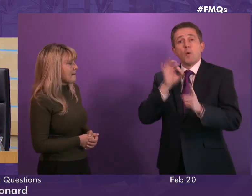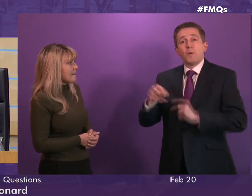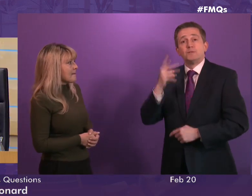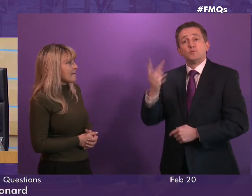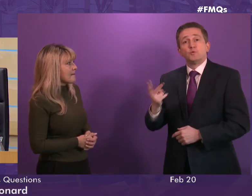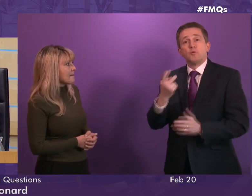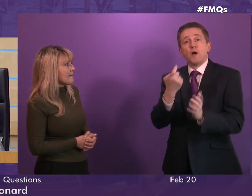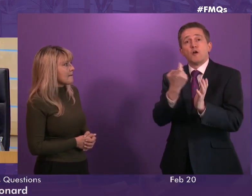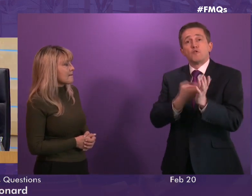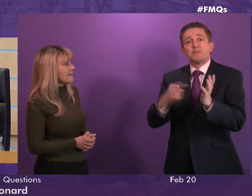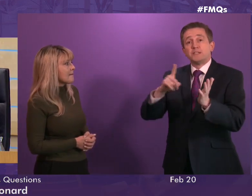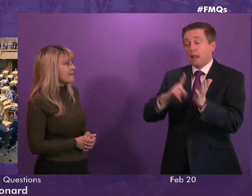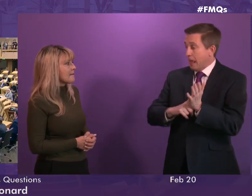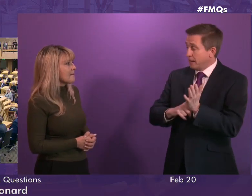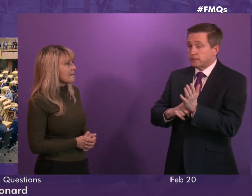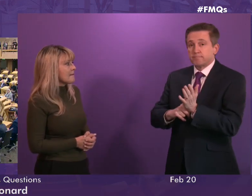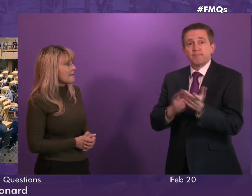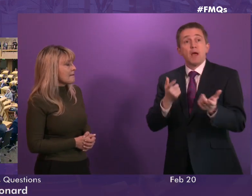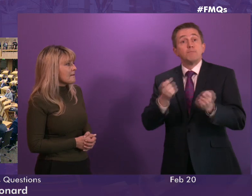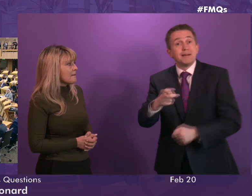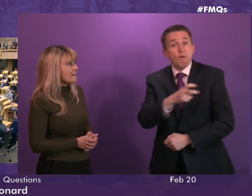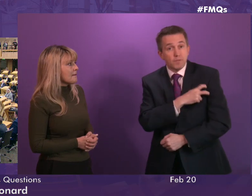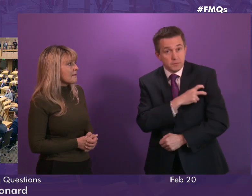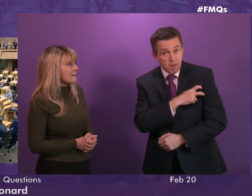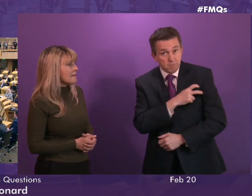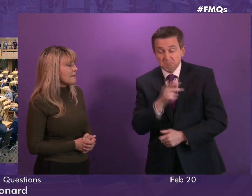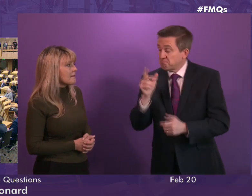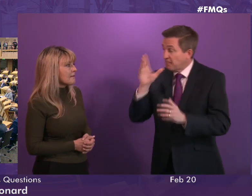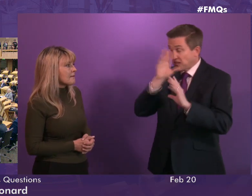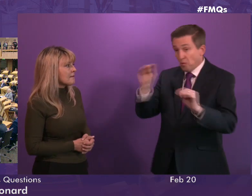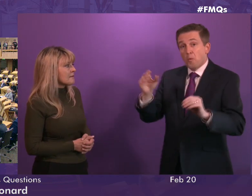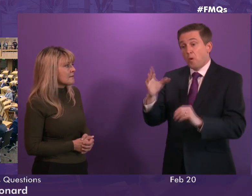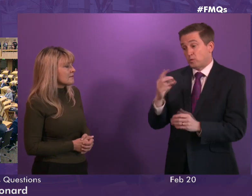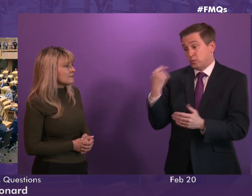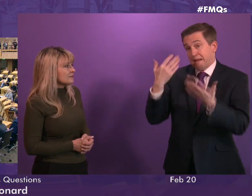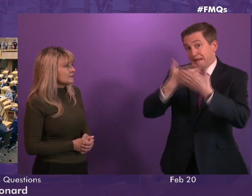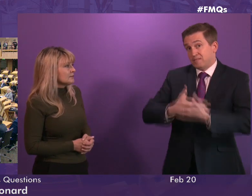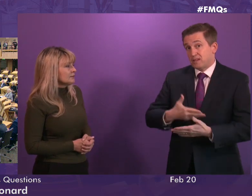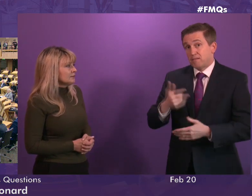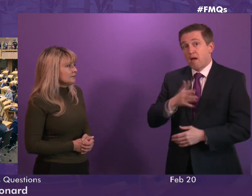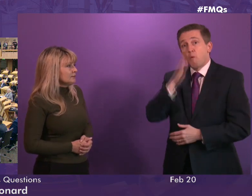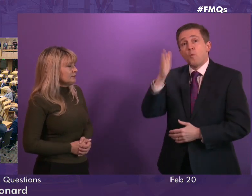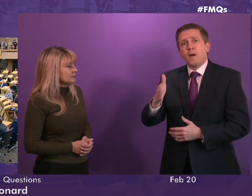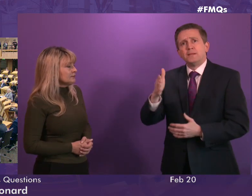Richard Leonard (Central Scotland) (Lab): On Tuesday evening, I attended a public meeting